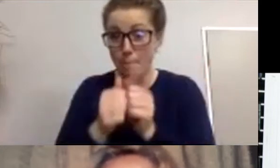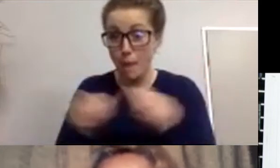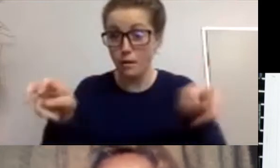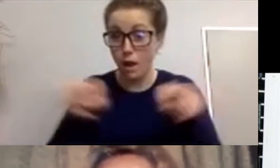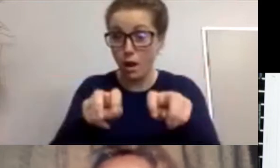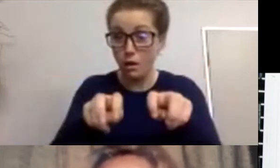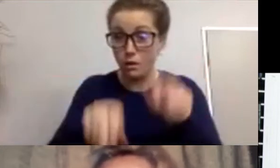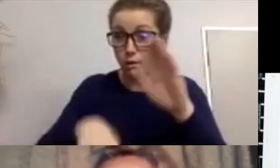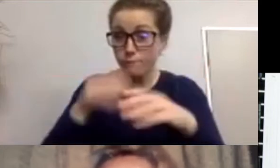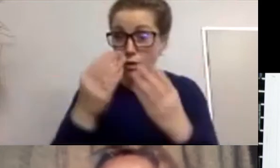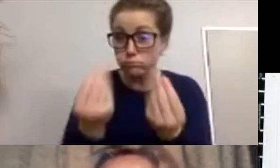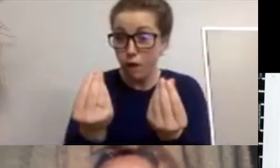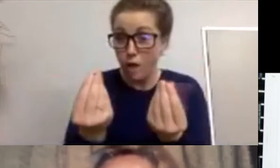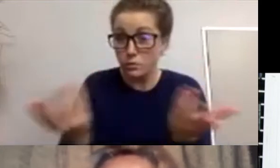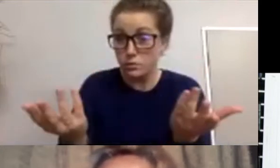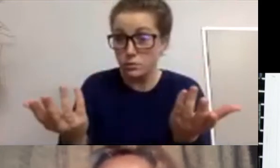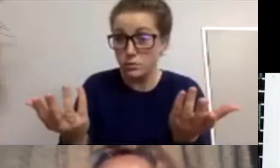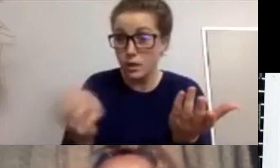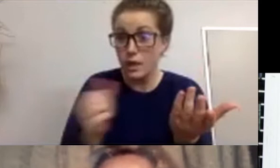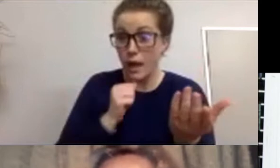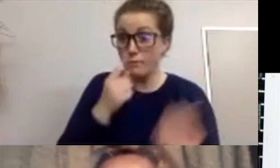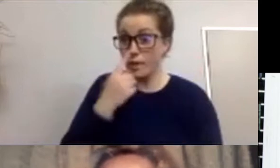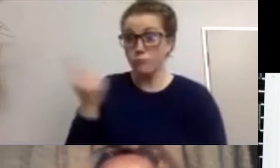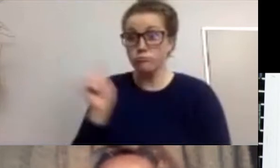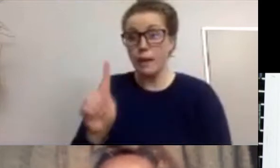full price, as long as they can come to a touch tour.